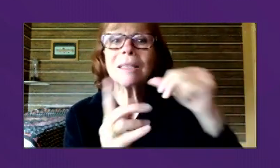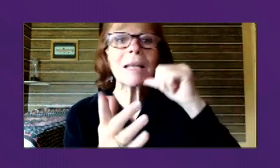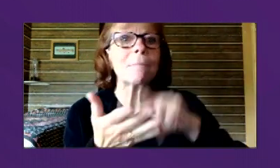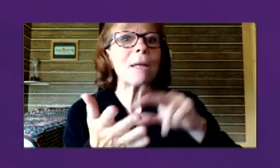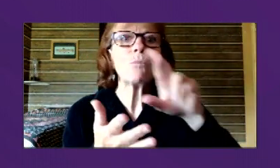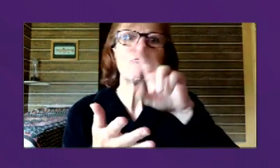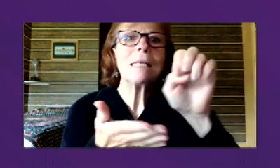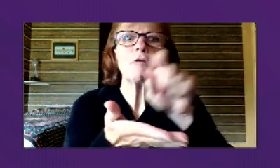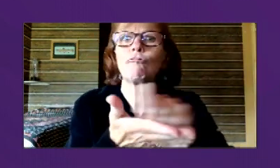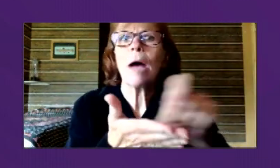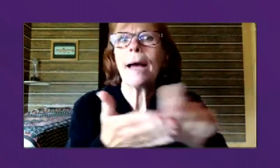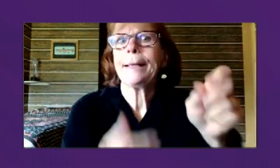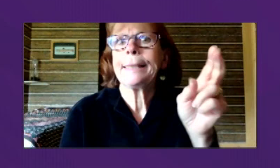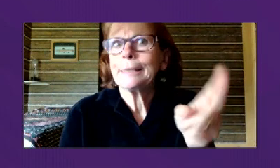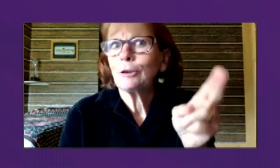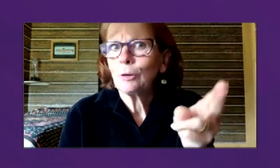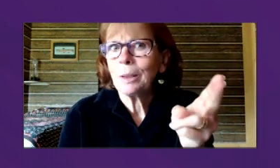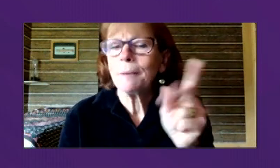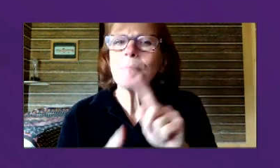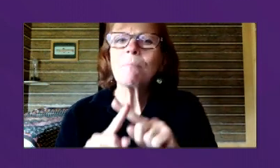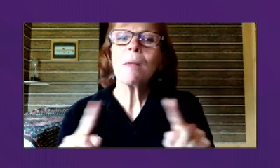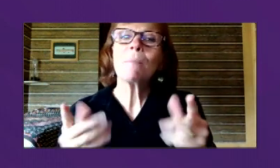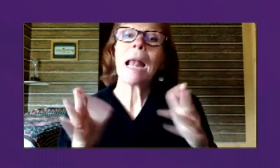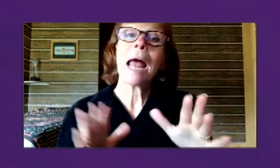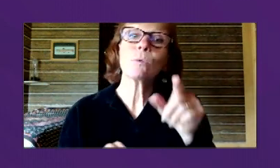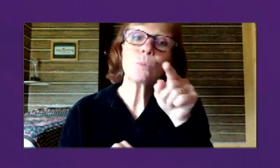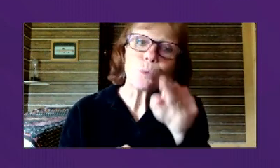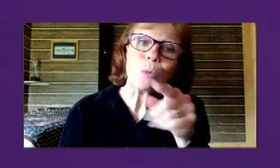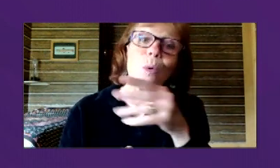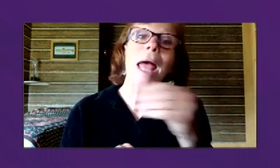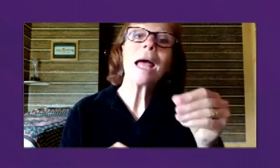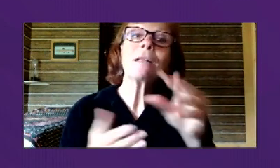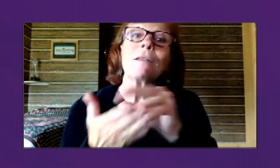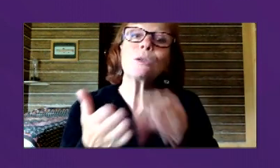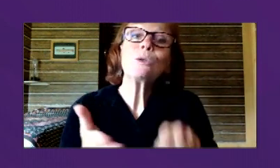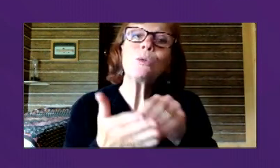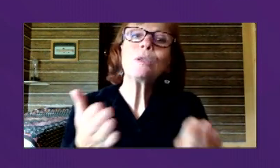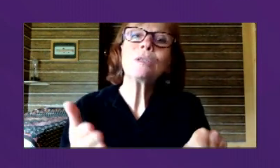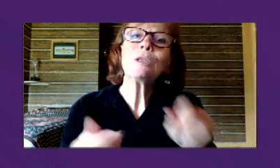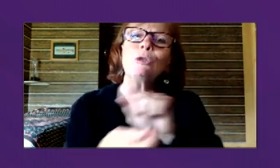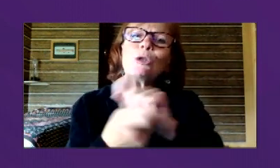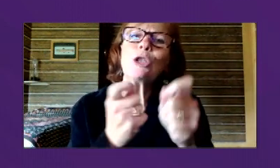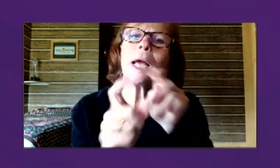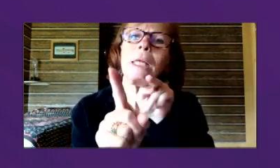and your students to change their viewpoint on specific events or preconceived notions.